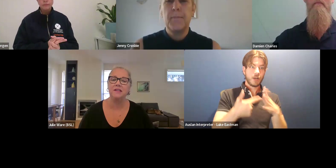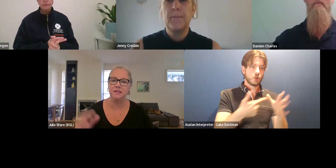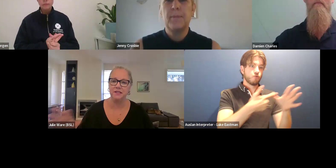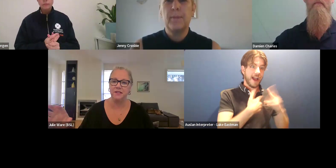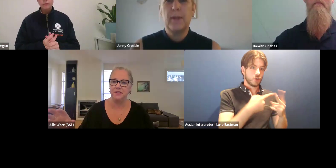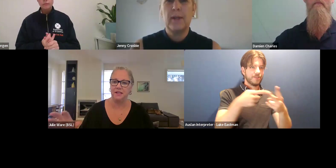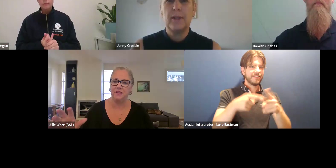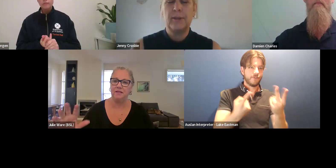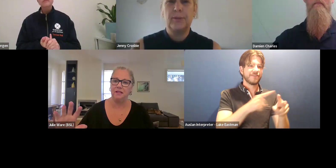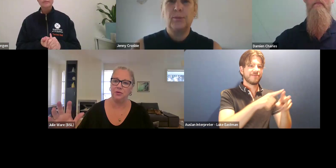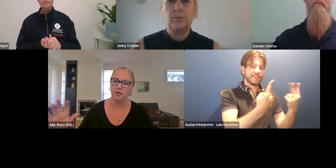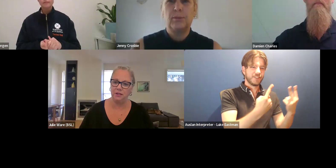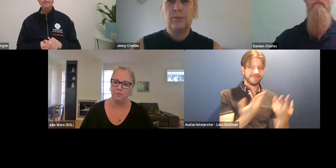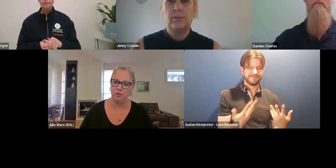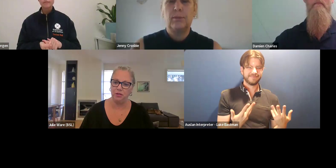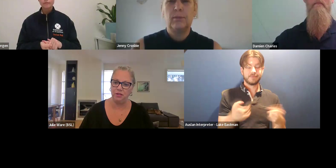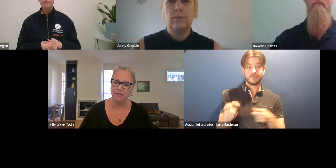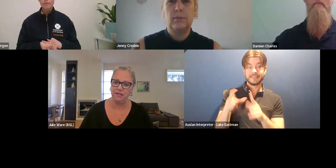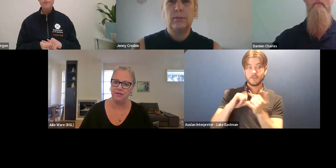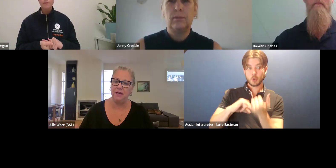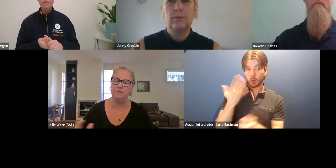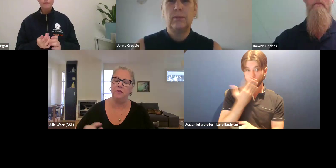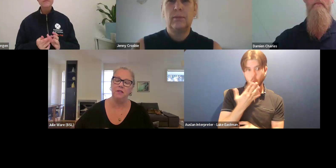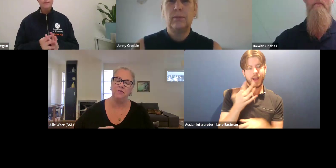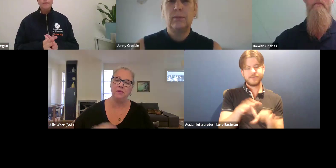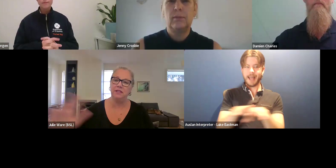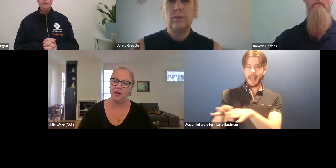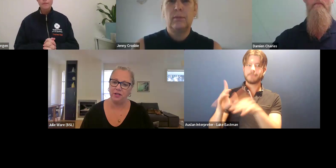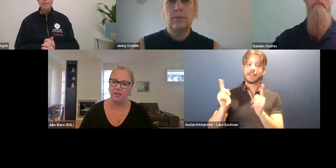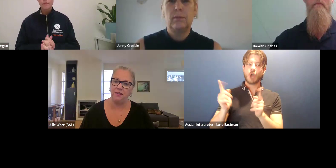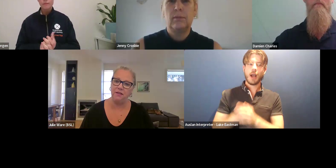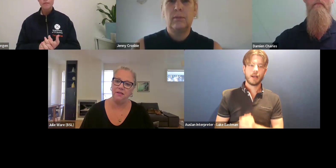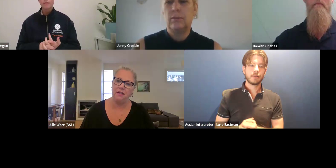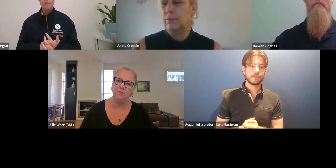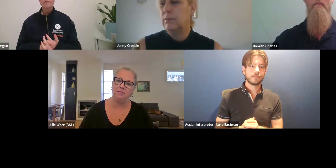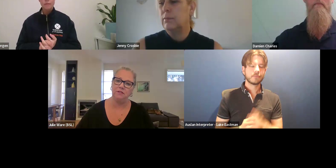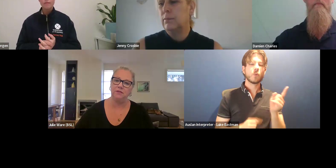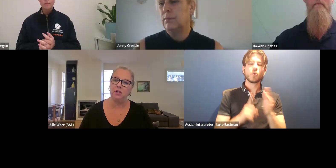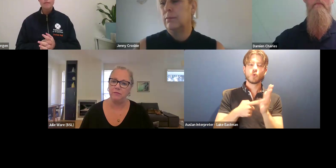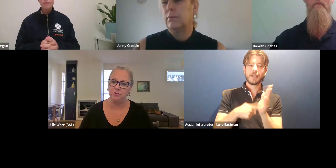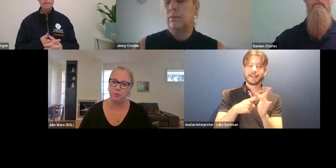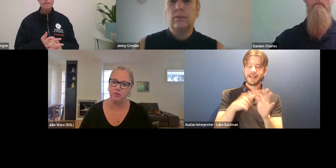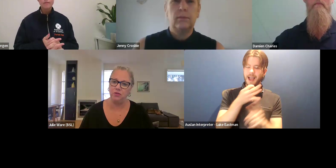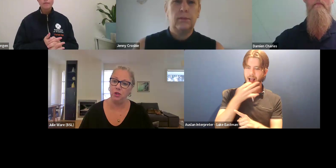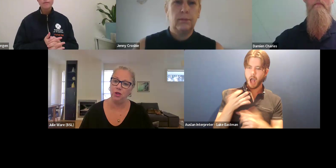so that consistency is really important Knowing that